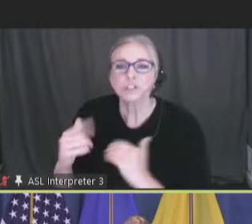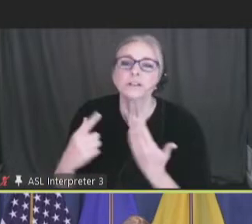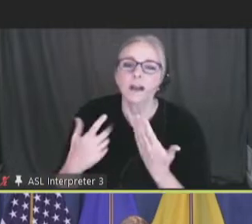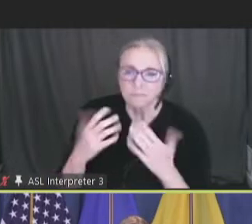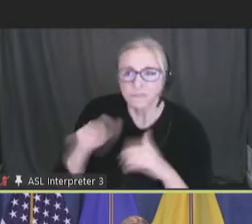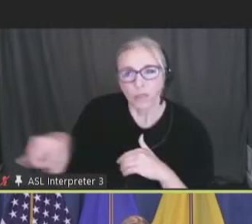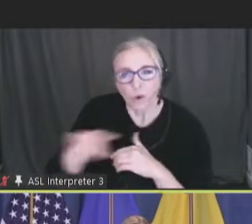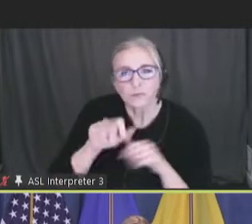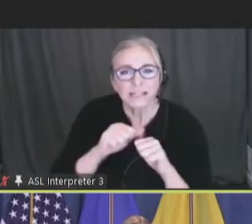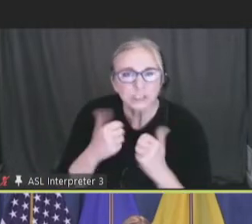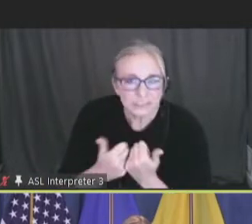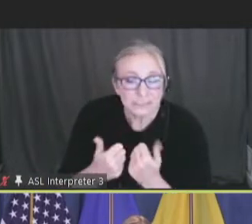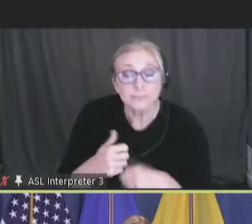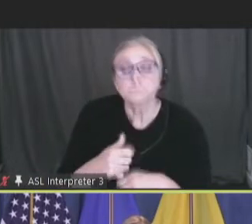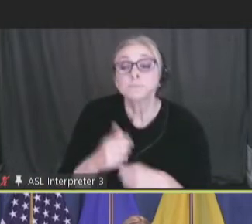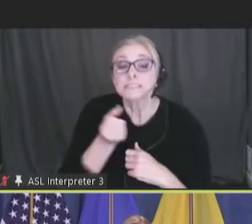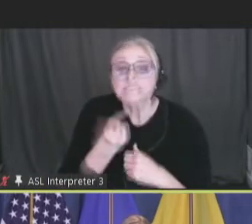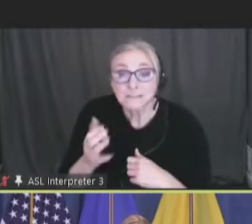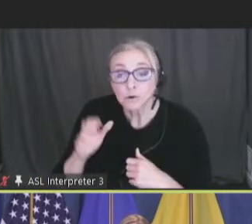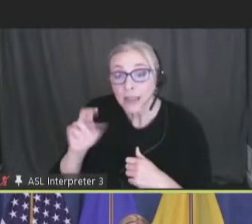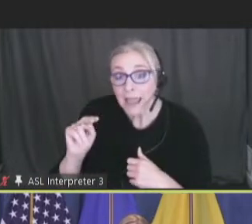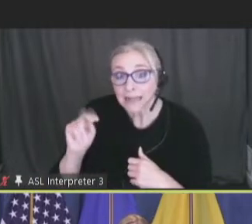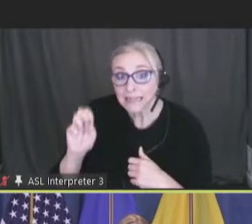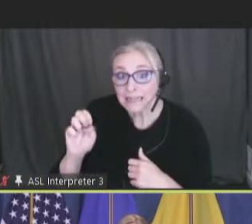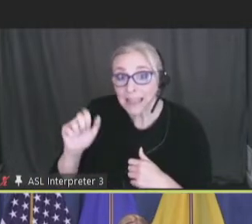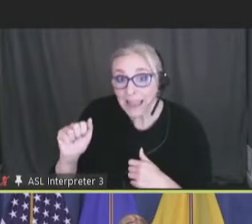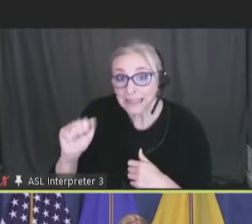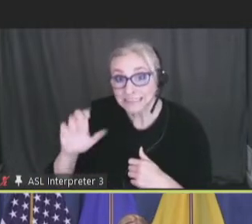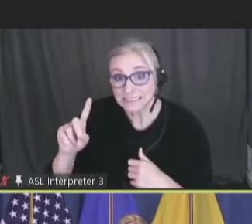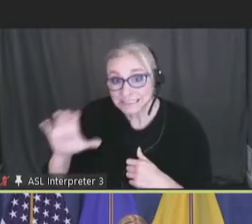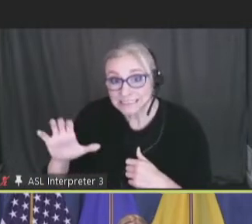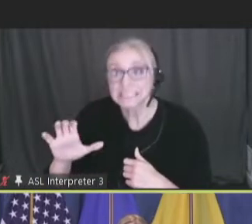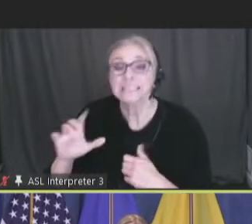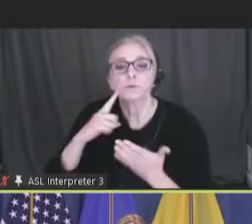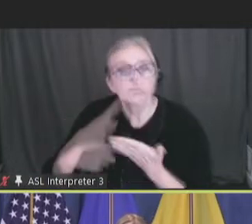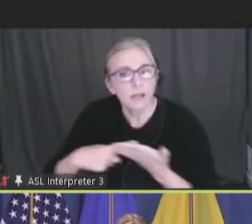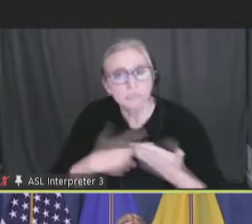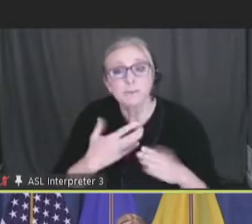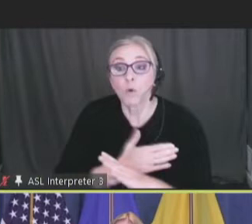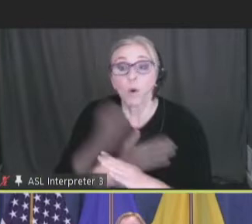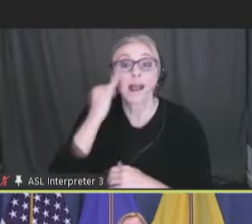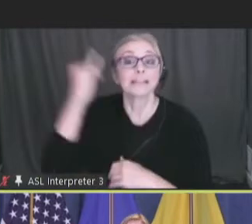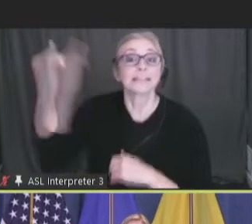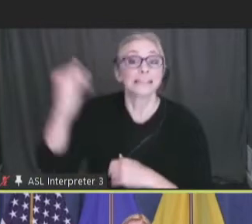Several NEA/CDC partnerships were explored before the breakthrough idea came to include the CDC